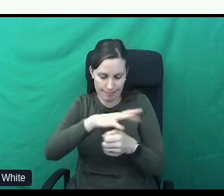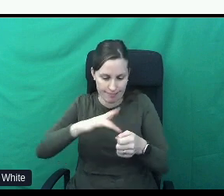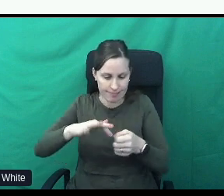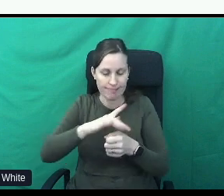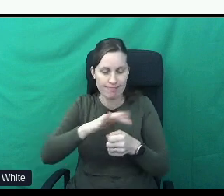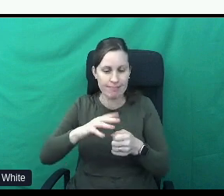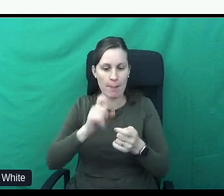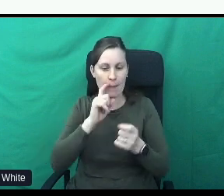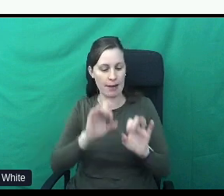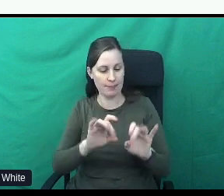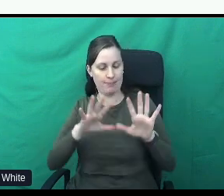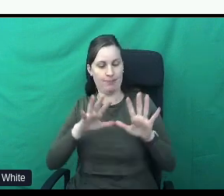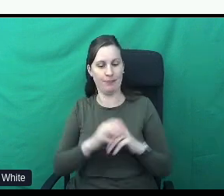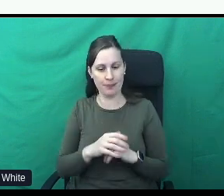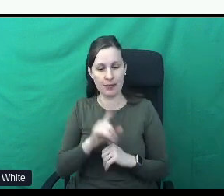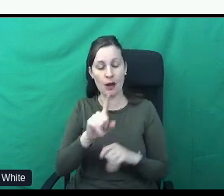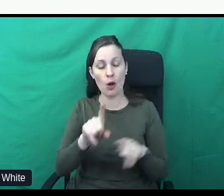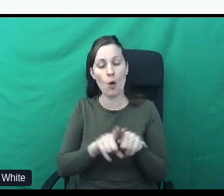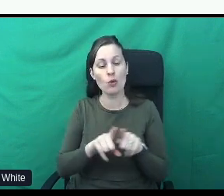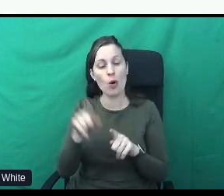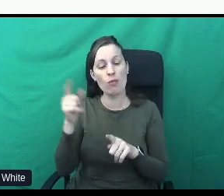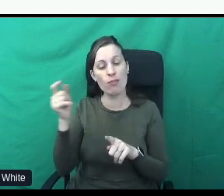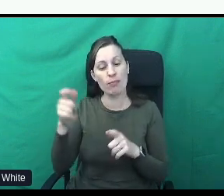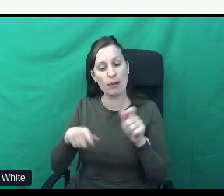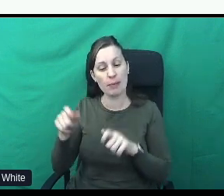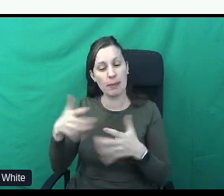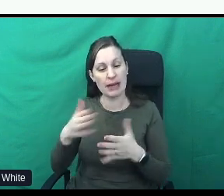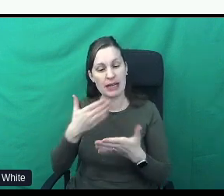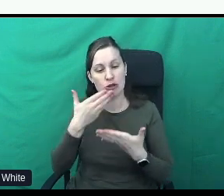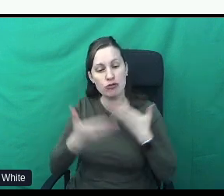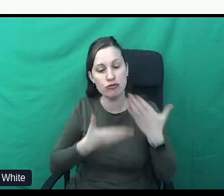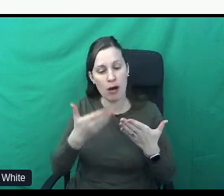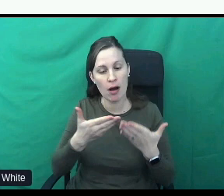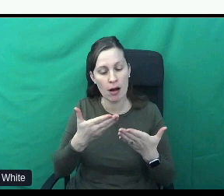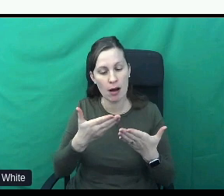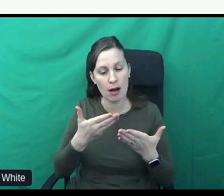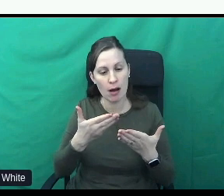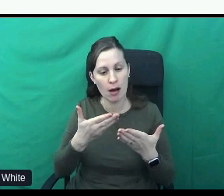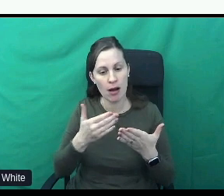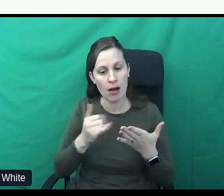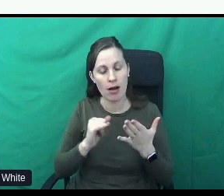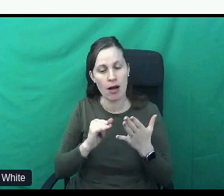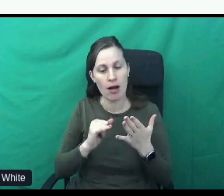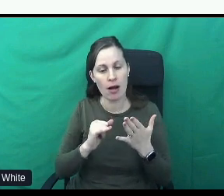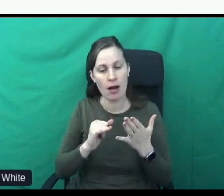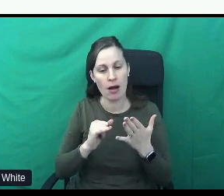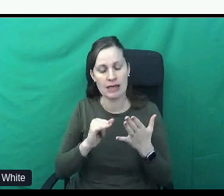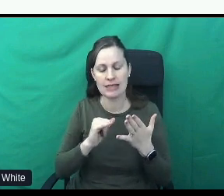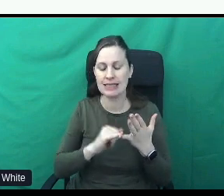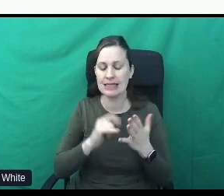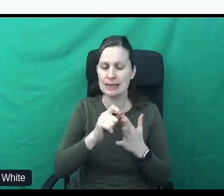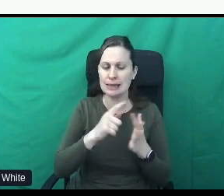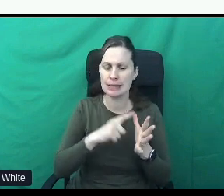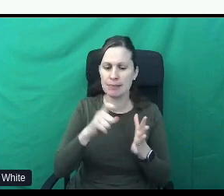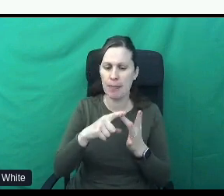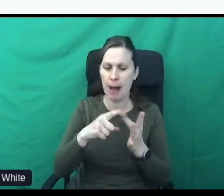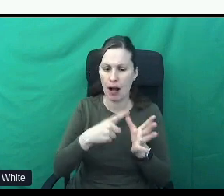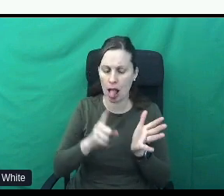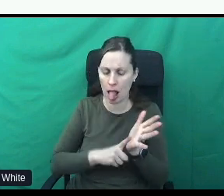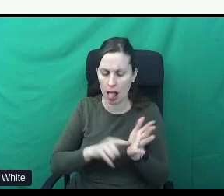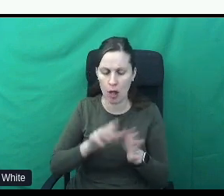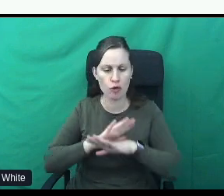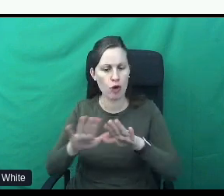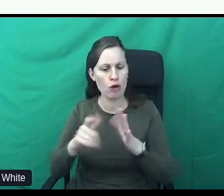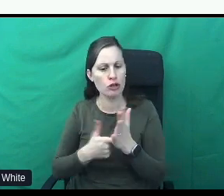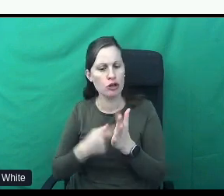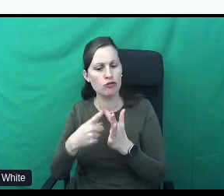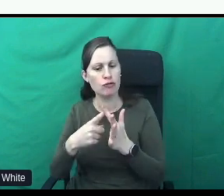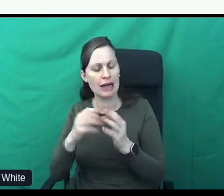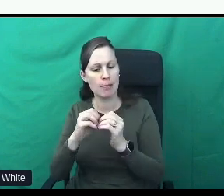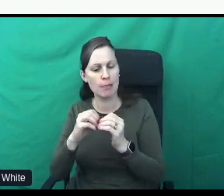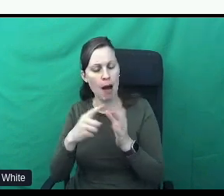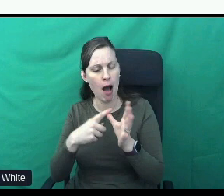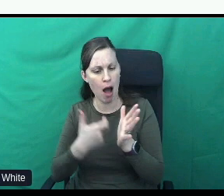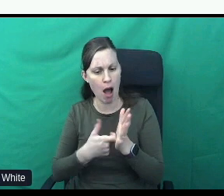It's also been described as spackle not rebar that's a US reference.